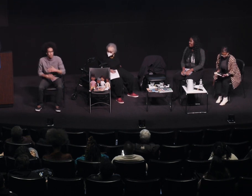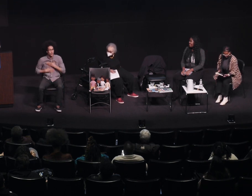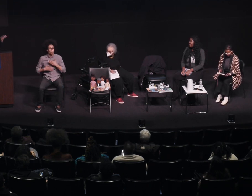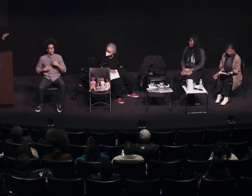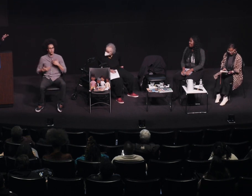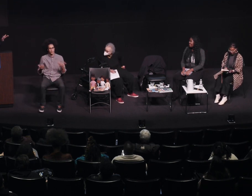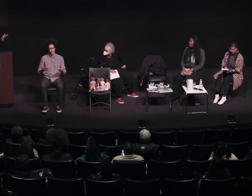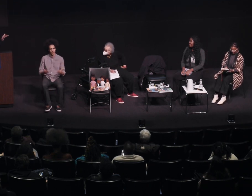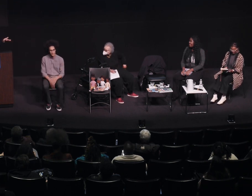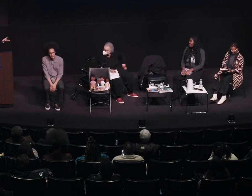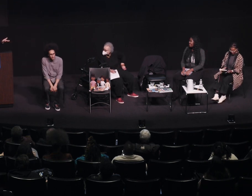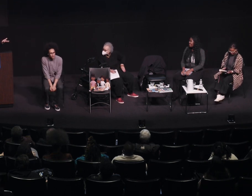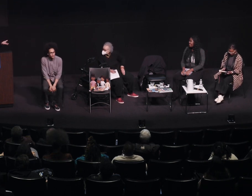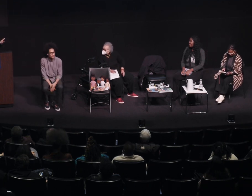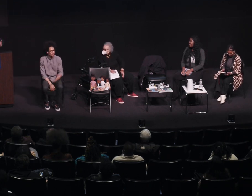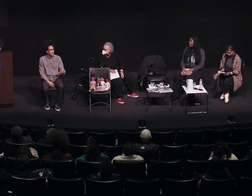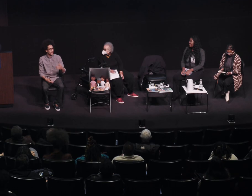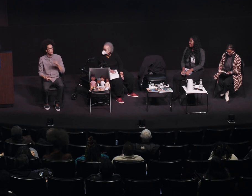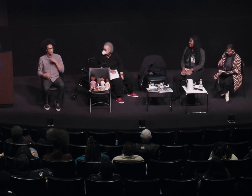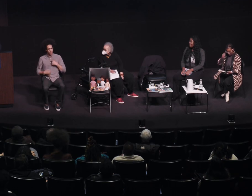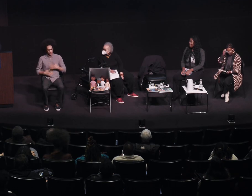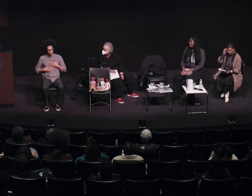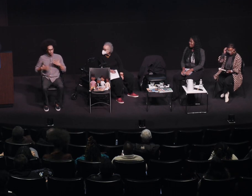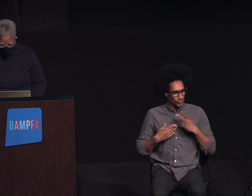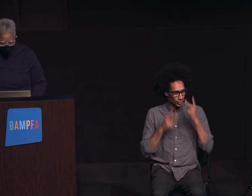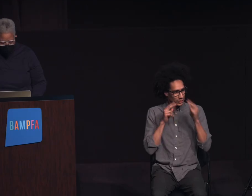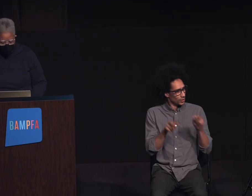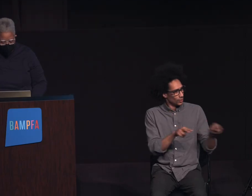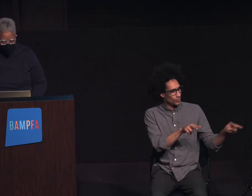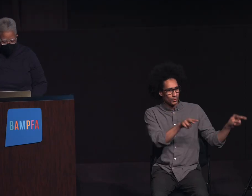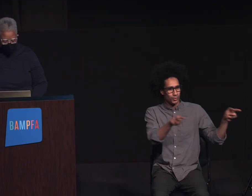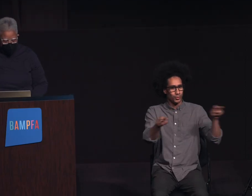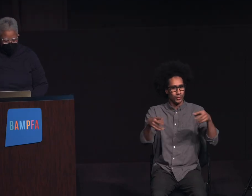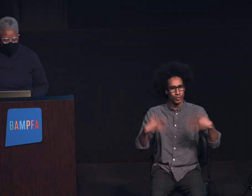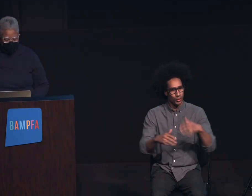to be among so many like-minded people. I am going to go back to my first slide.